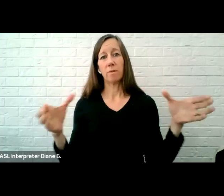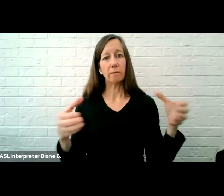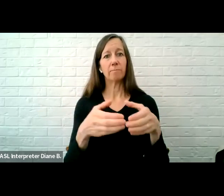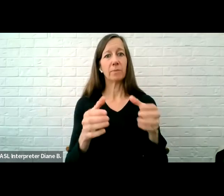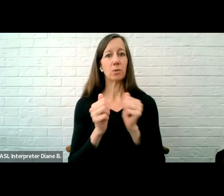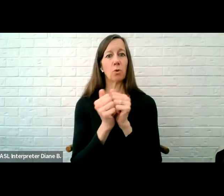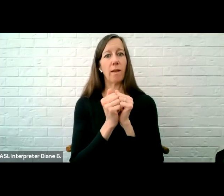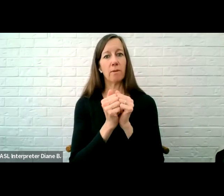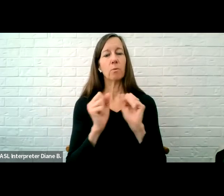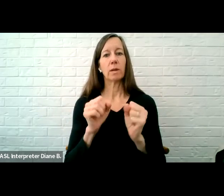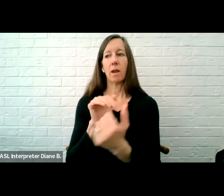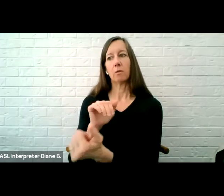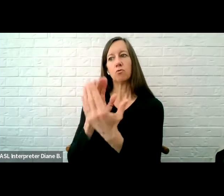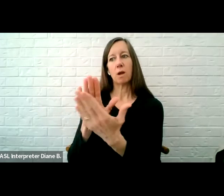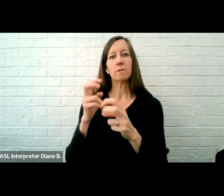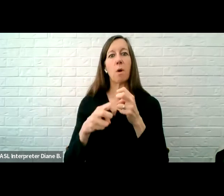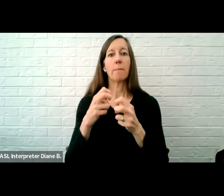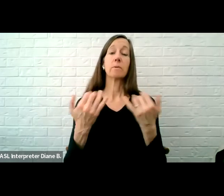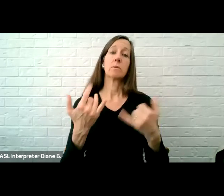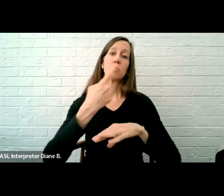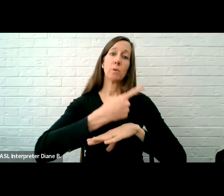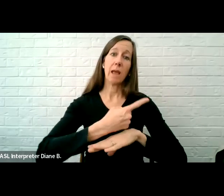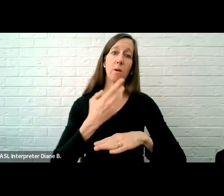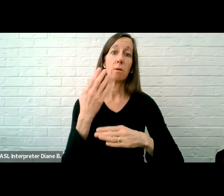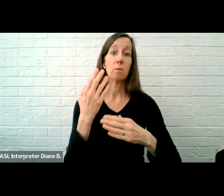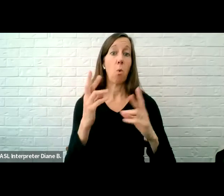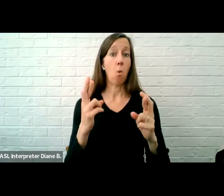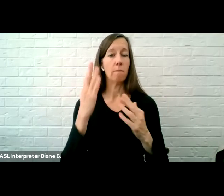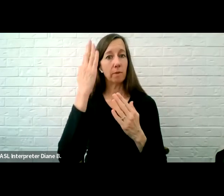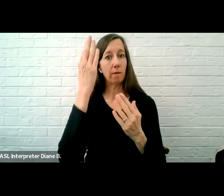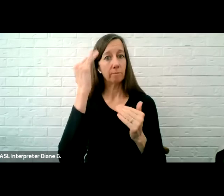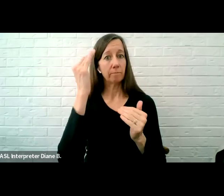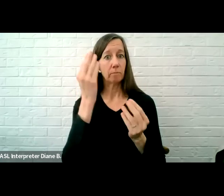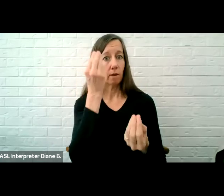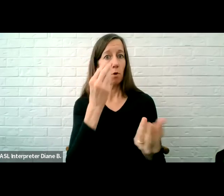has been helpful in that our webinars to come will also be helpful and hopefully